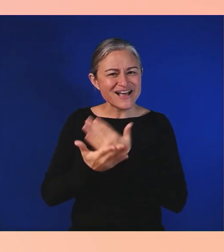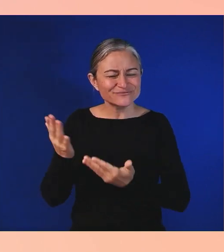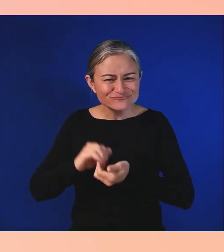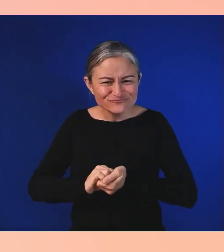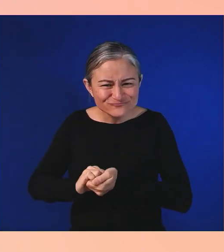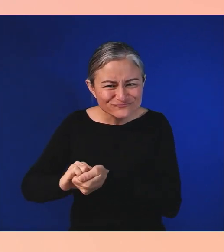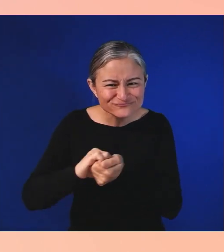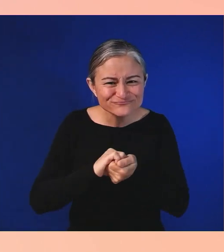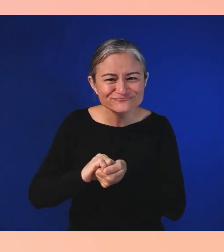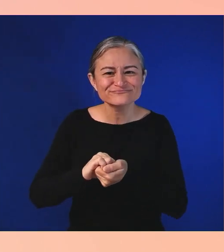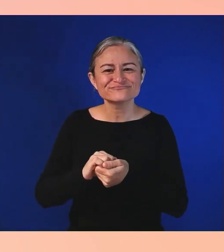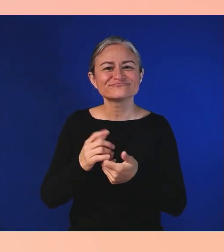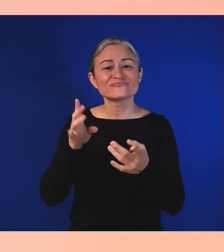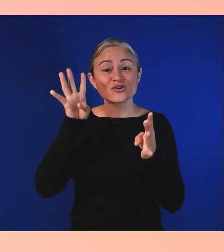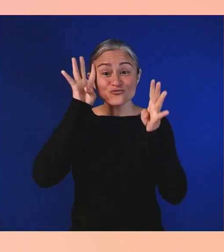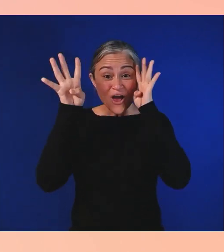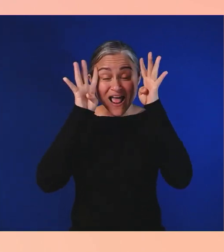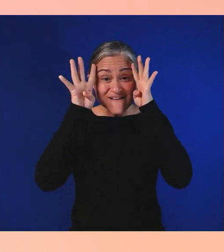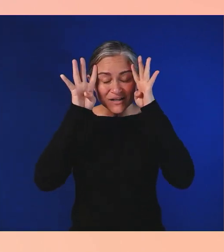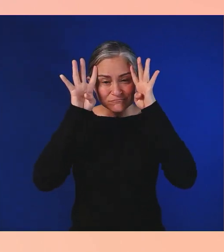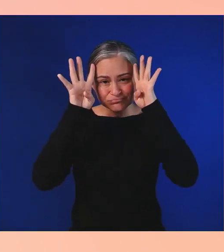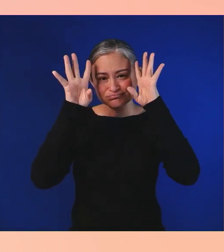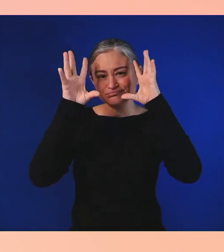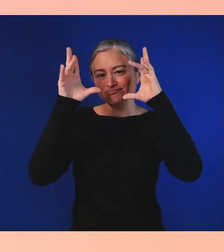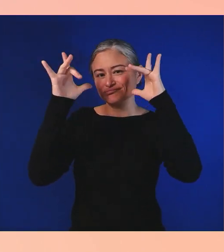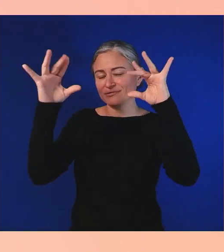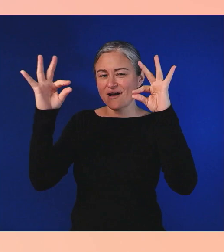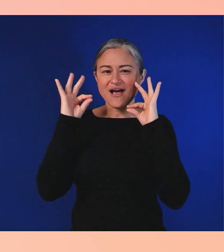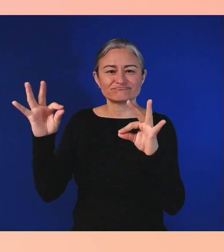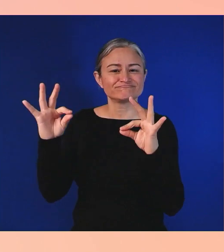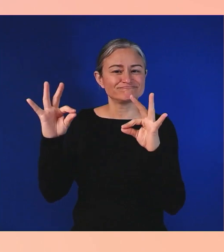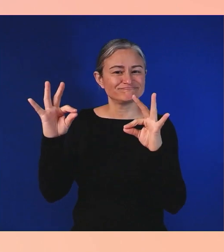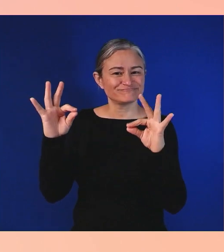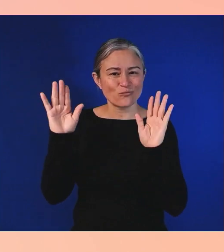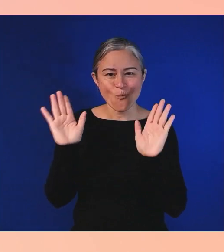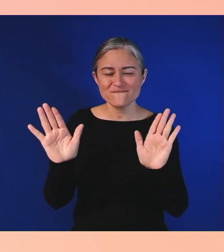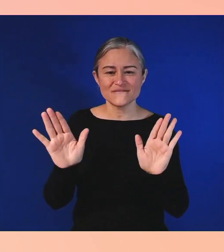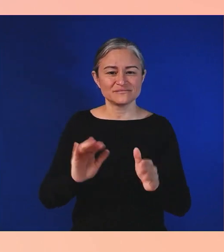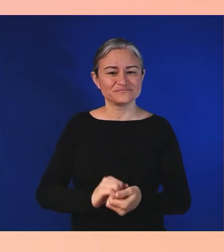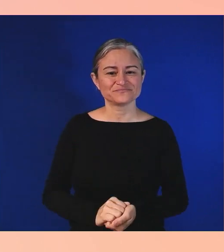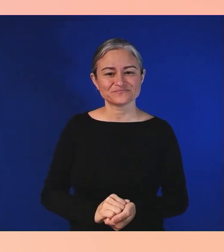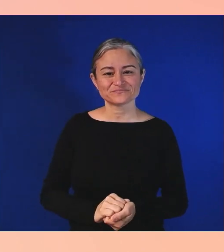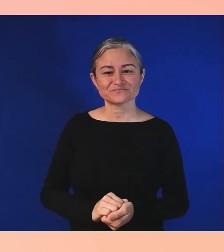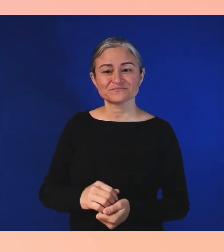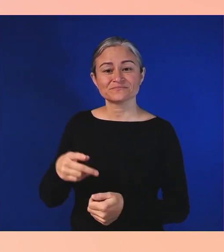Power Apps is one such classic example. When tech made accessible,